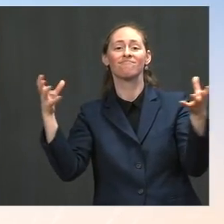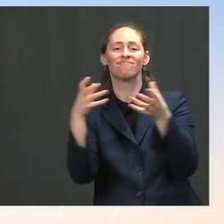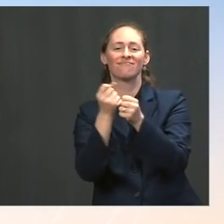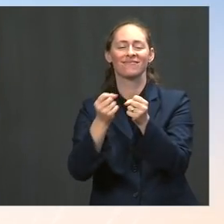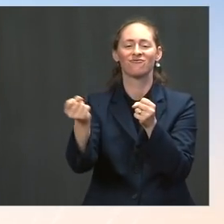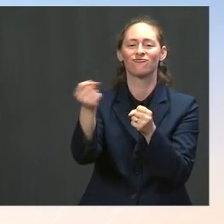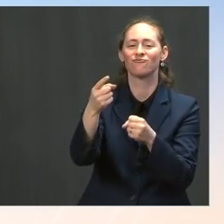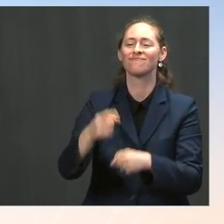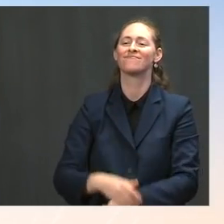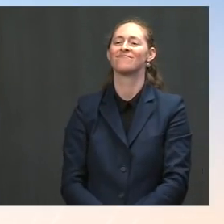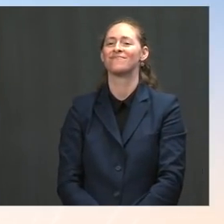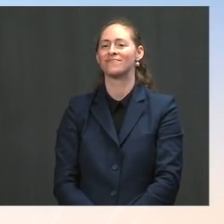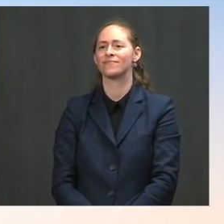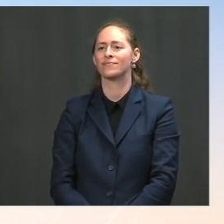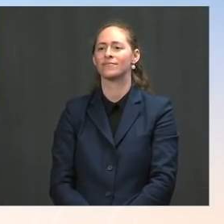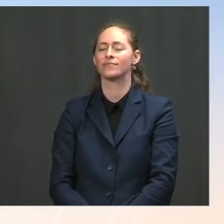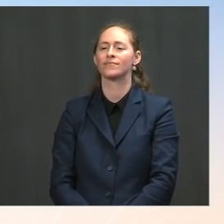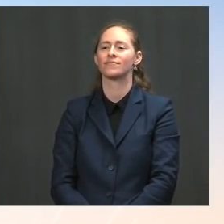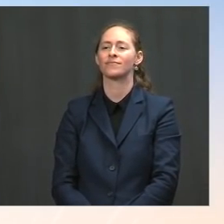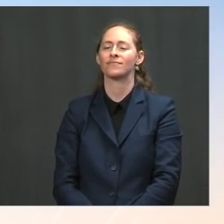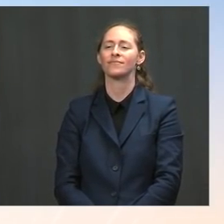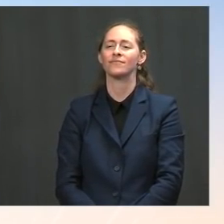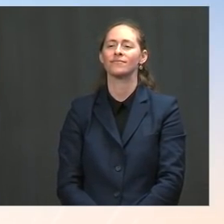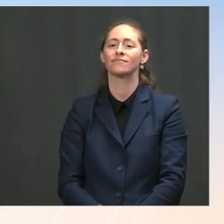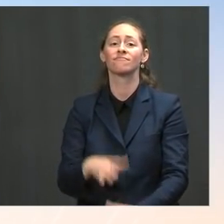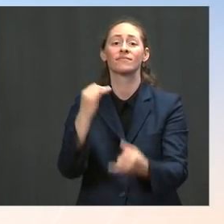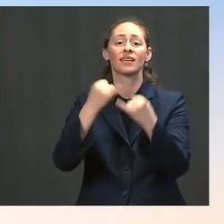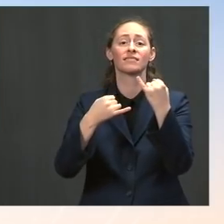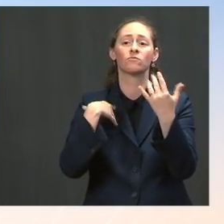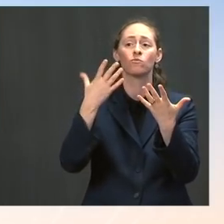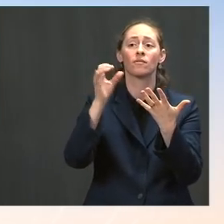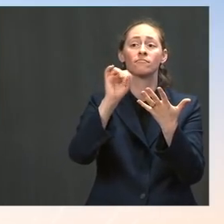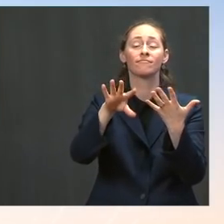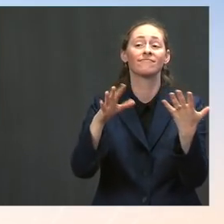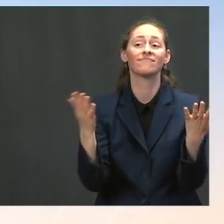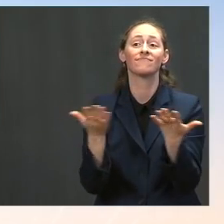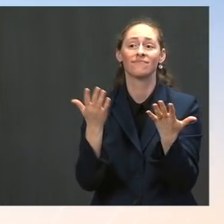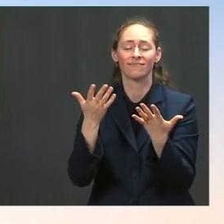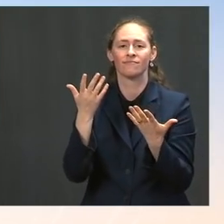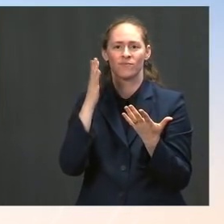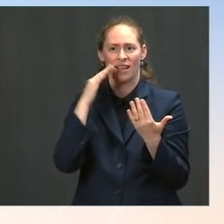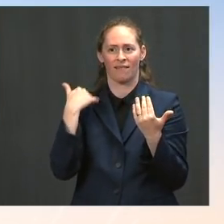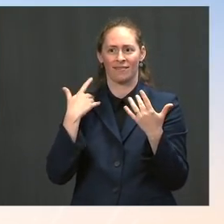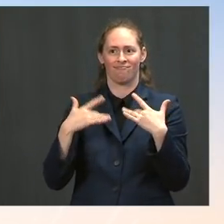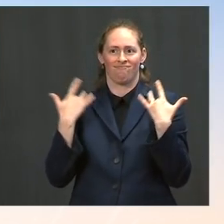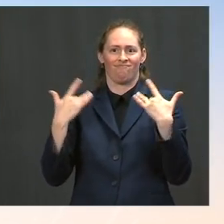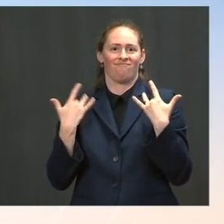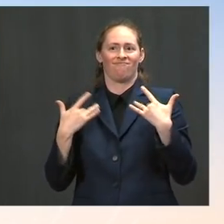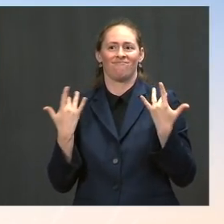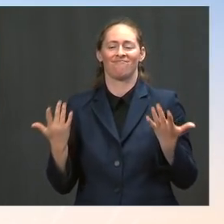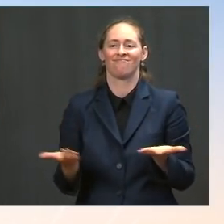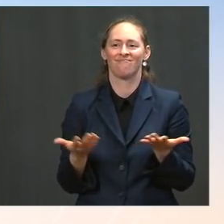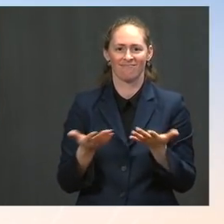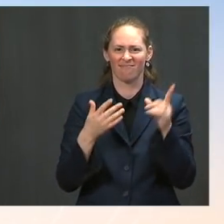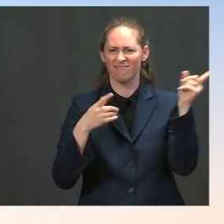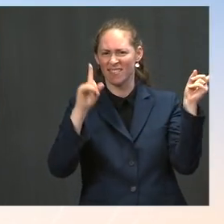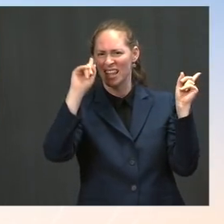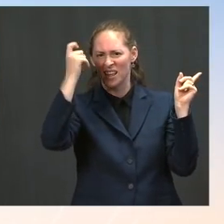Finally, I just wanted to note: We support -- there's been, of course, some activity on the Hill I'm sure we'll talk about -- we support Senator Schumer's efforts to move forward